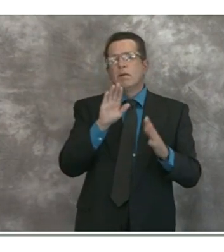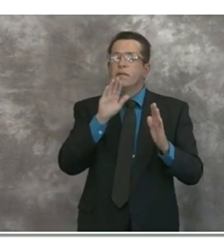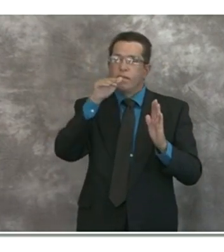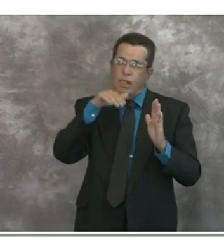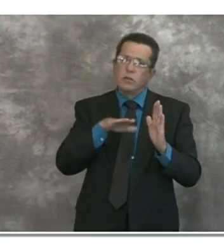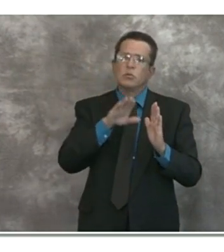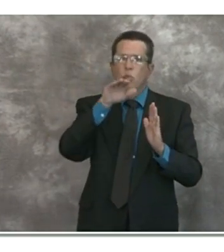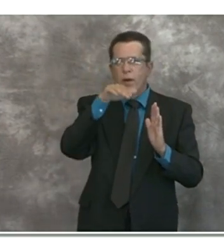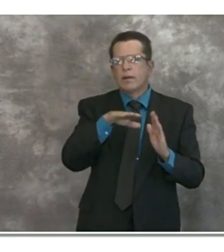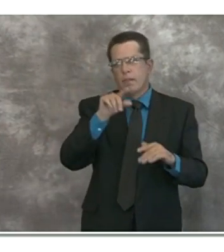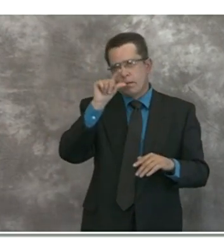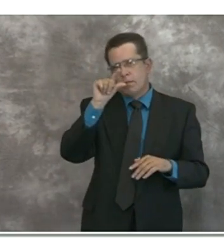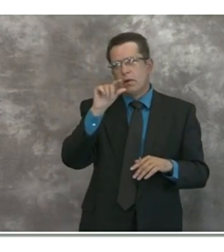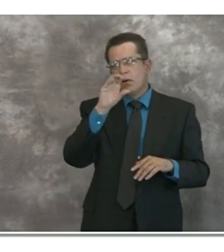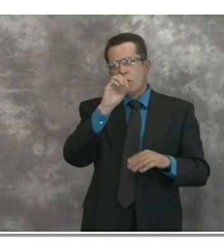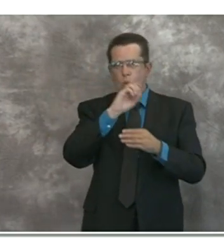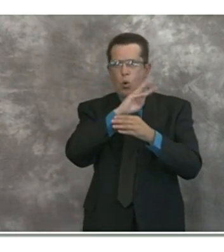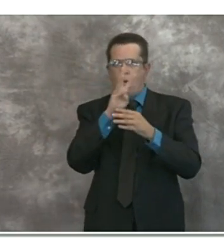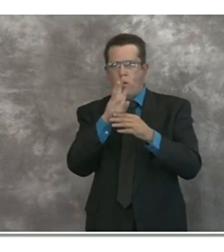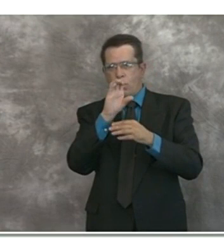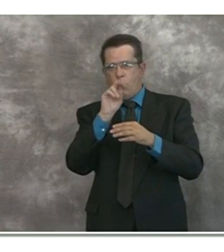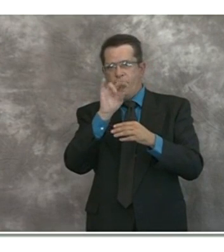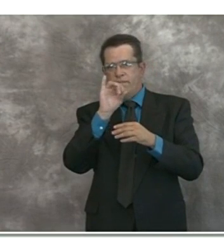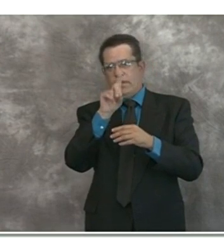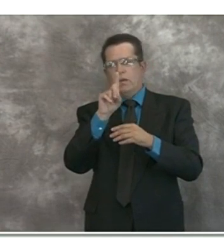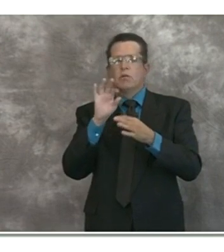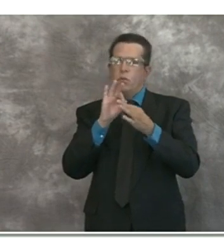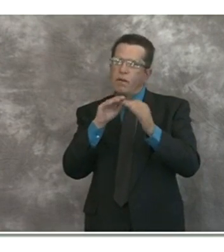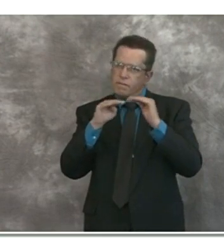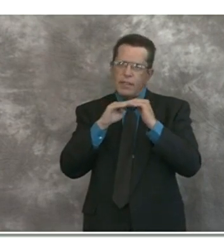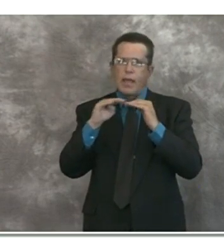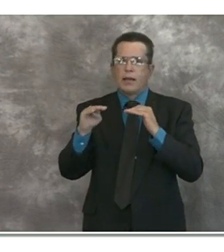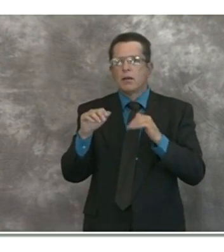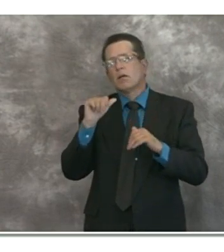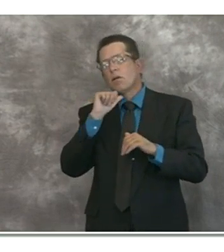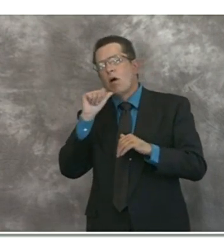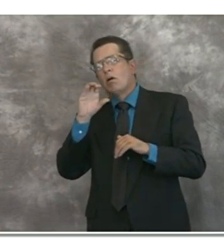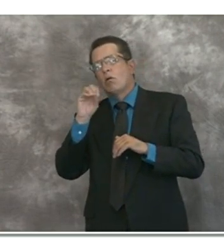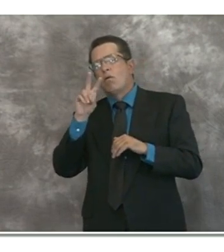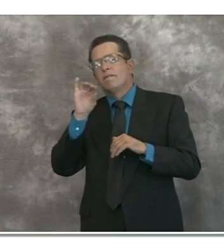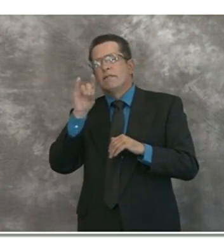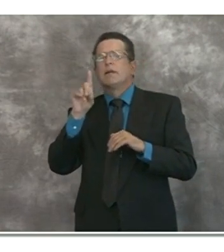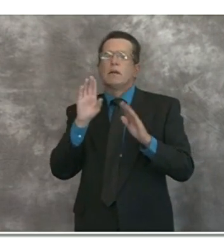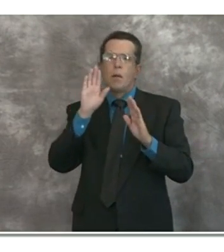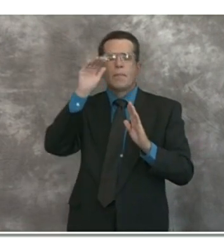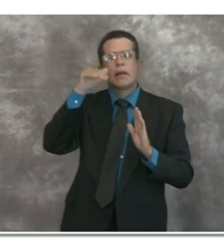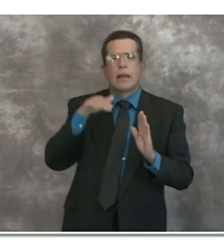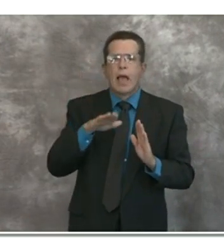THE COURSE OF THE LAST MONTH AS YOU CAN SEE REFLECTED ON THE CHART AND THEN I SEE IS CONTINUE TO FLUCTUATE A LITTLE BIT THERE EVERY DAY.